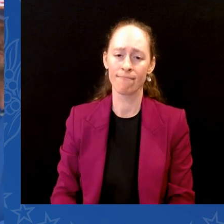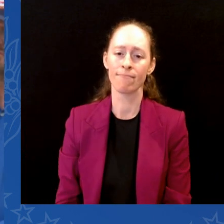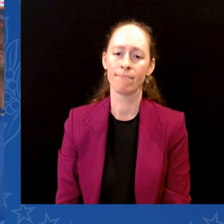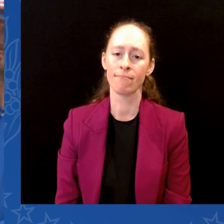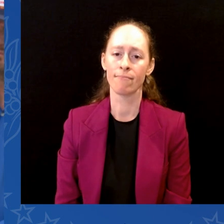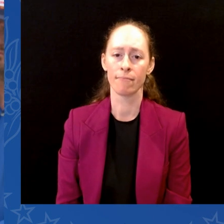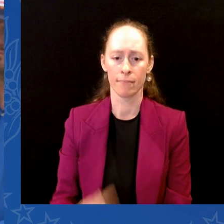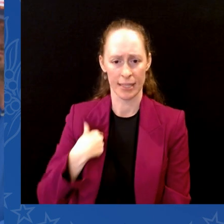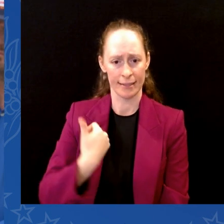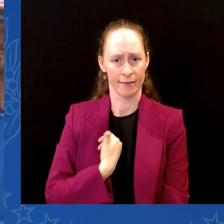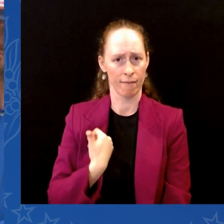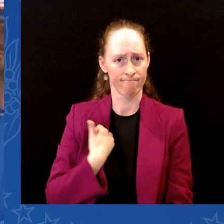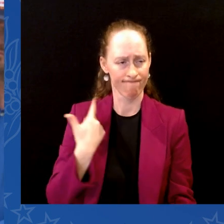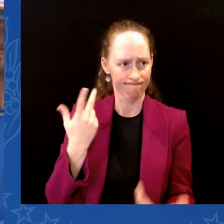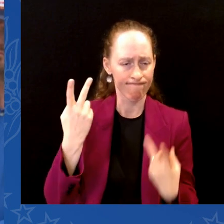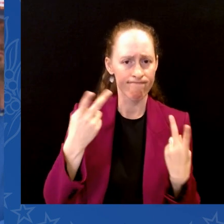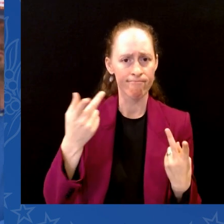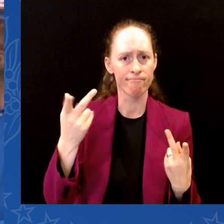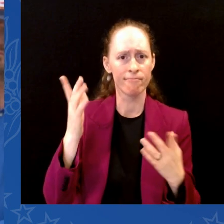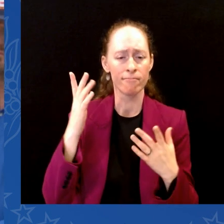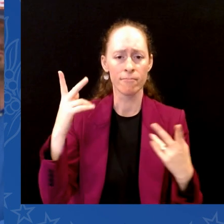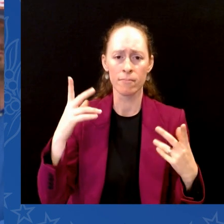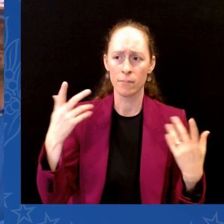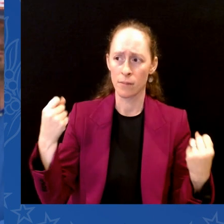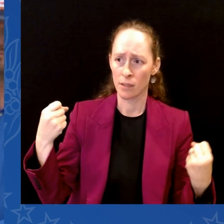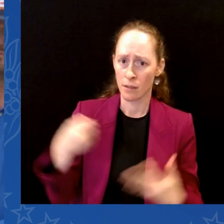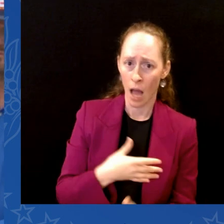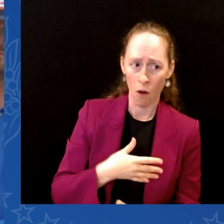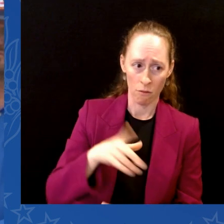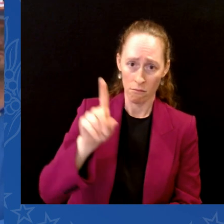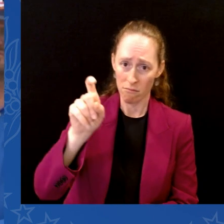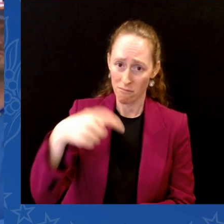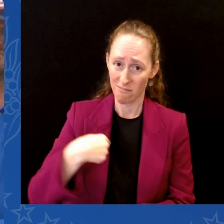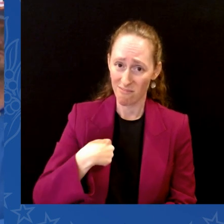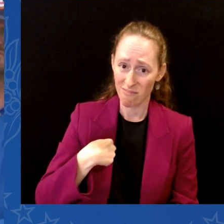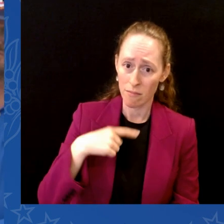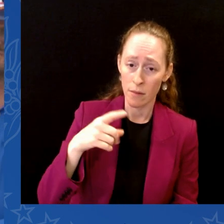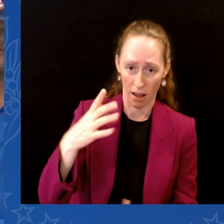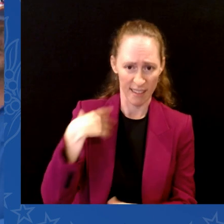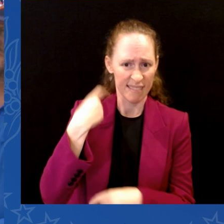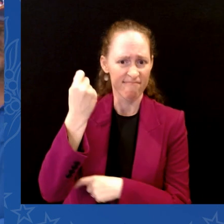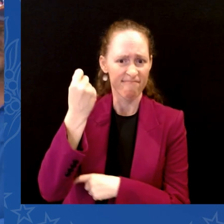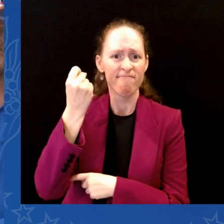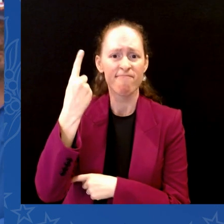We didn't lose our whole home, but lightning struck and we lost an awful lot of it about 15 years ago,